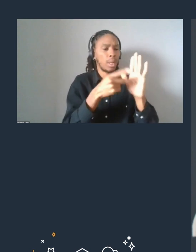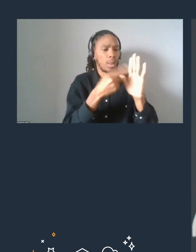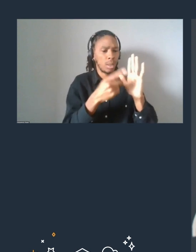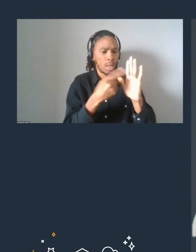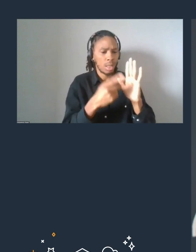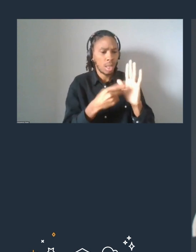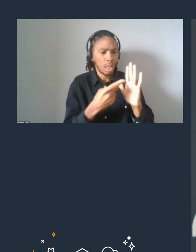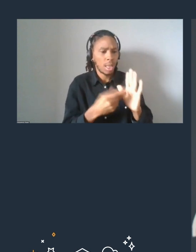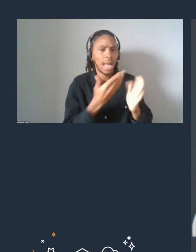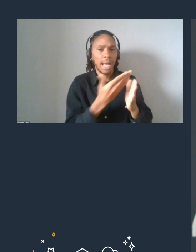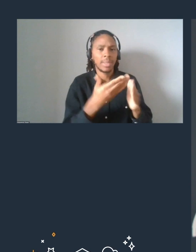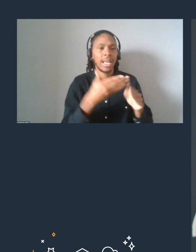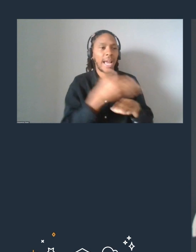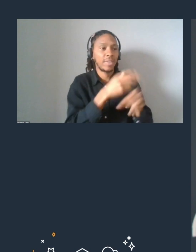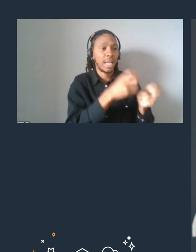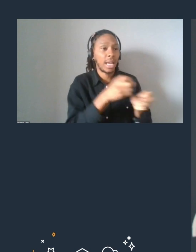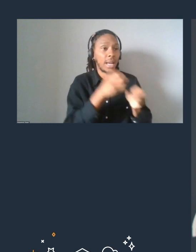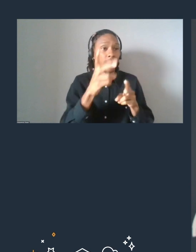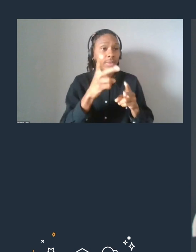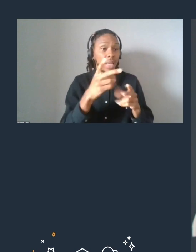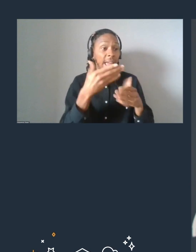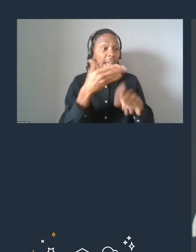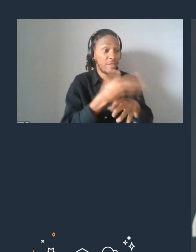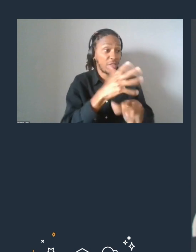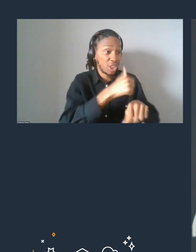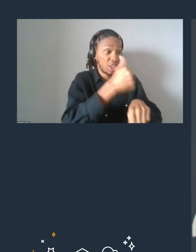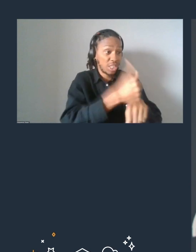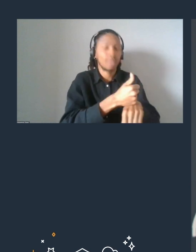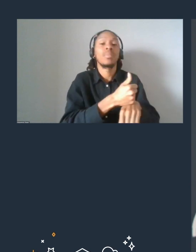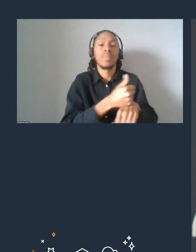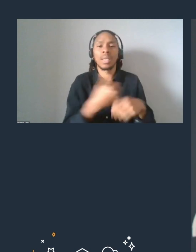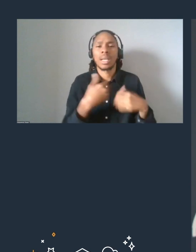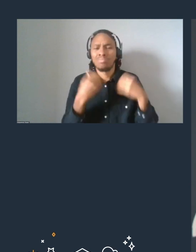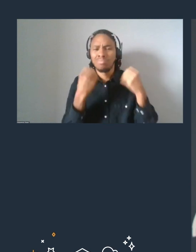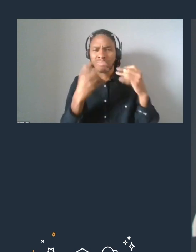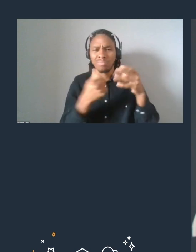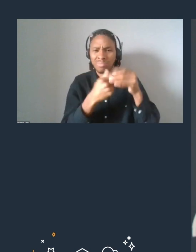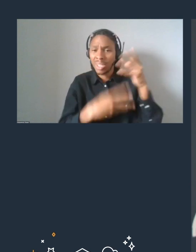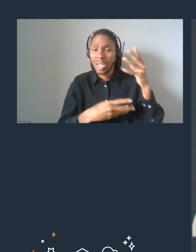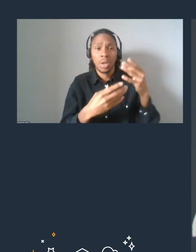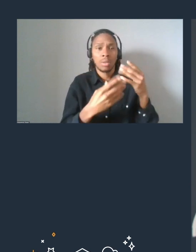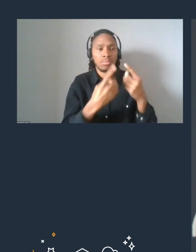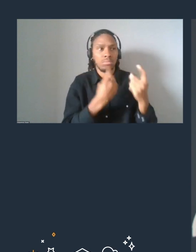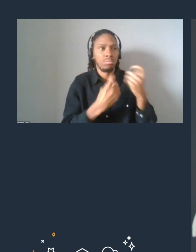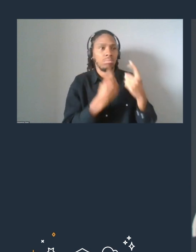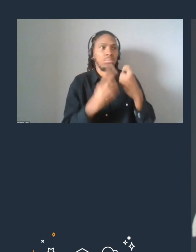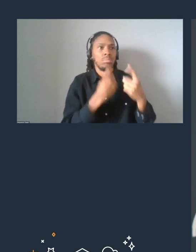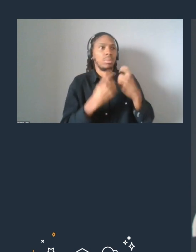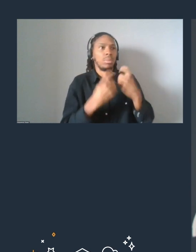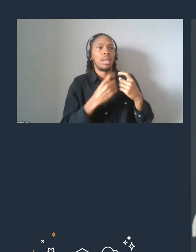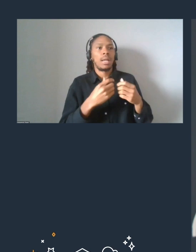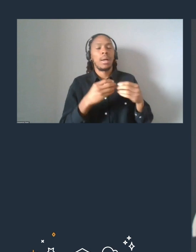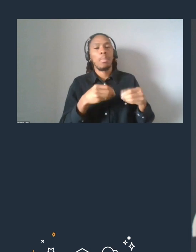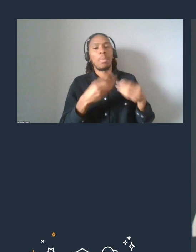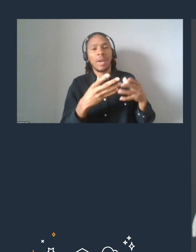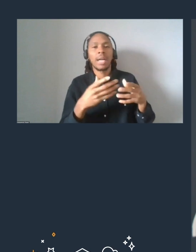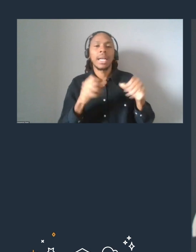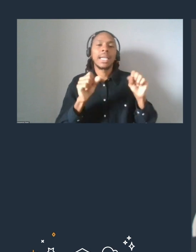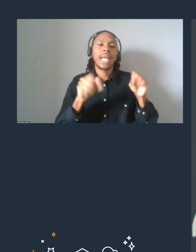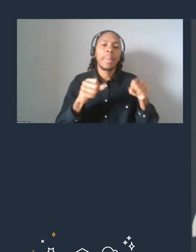after that replication was set up. Now, we had a lot of requests from our customers who asked us to provide a capability to replicate objects